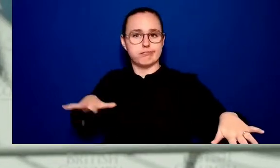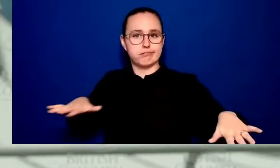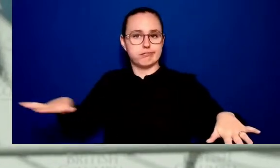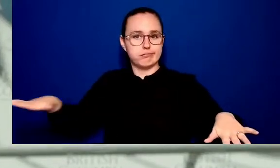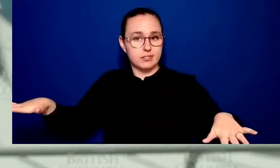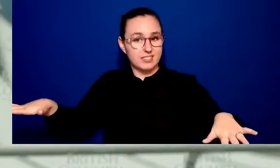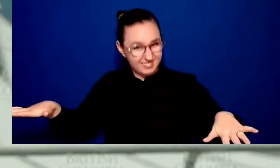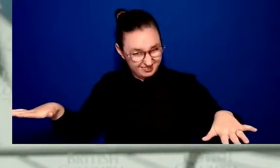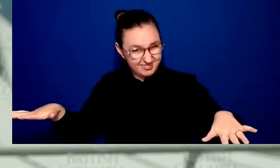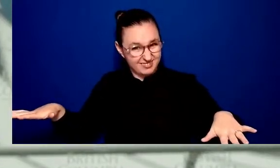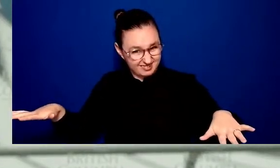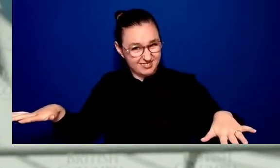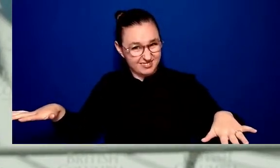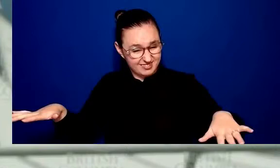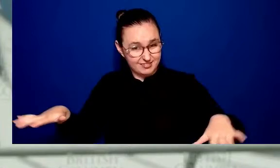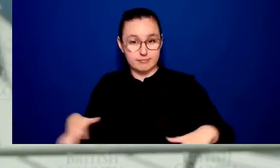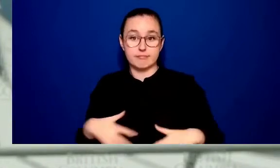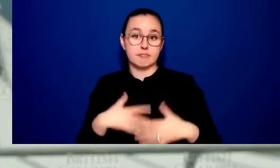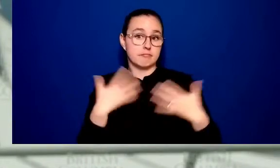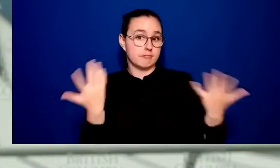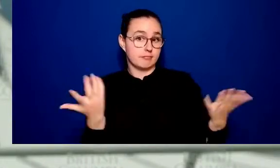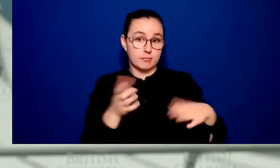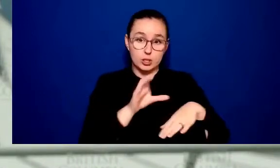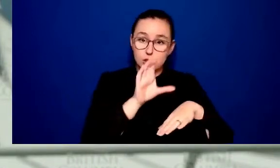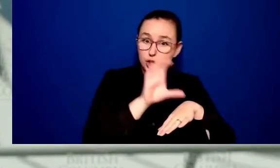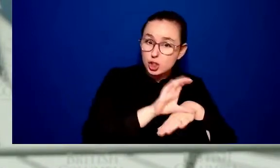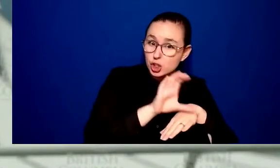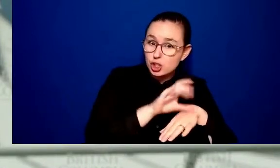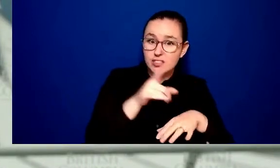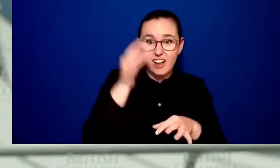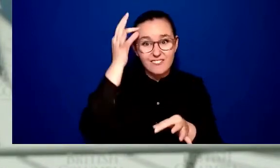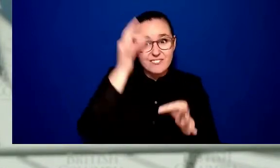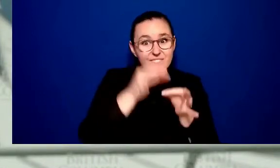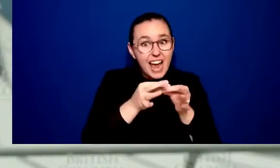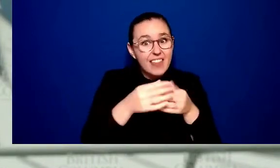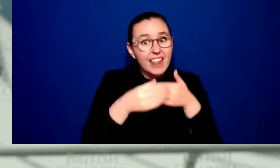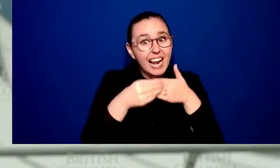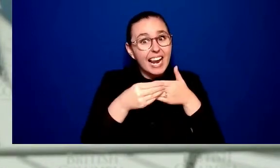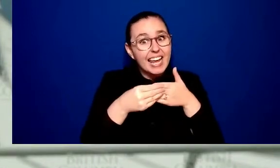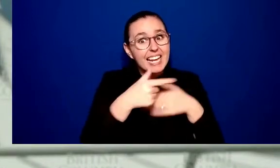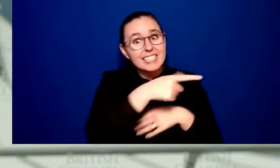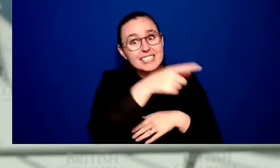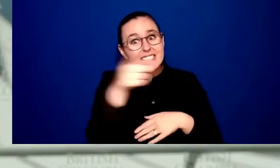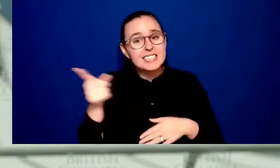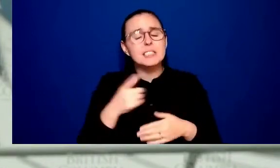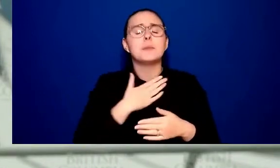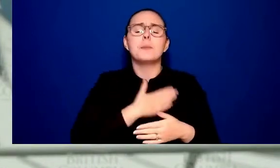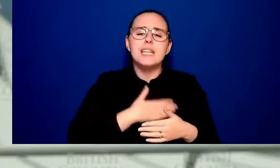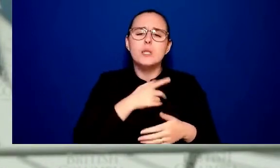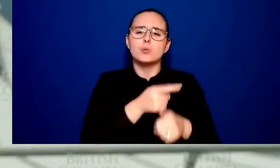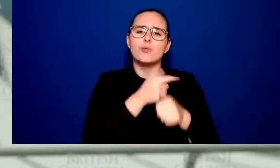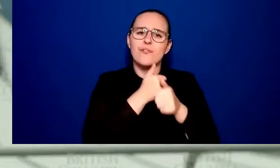particular to ensure that you are using the guidelines that we have in place to protect